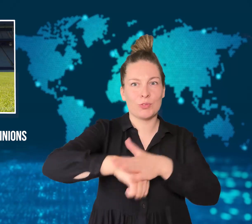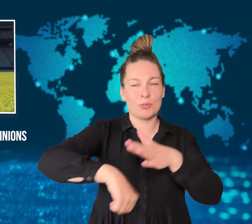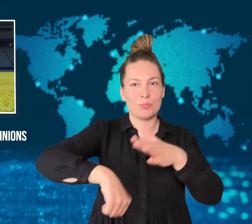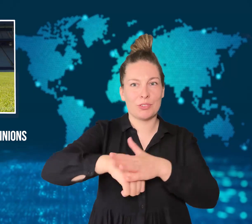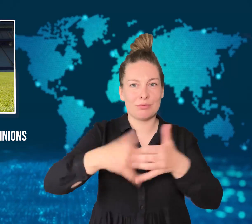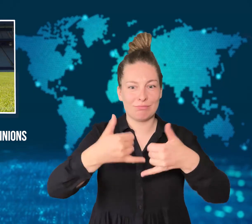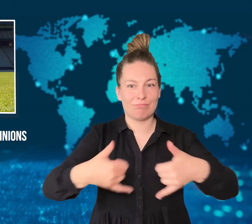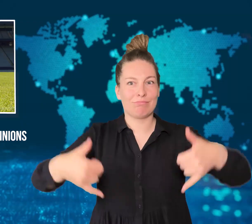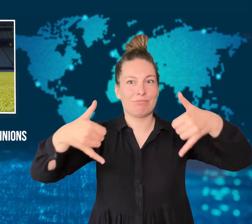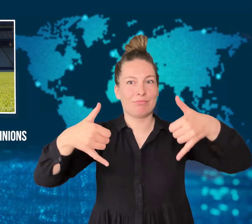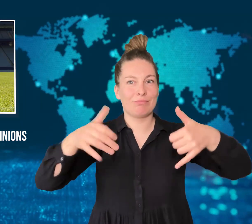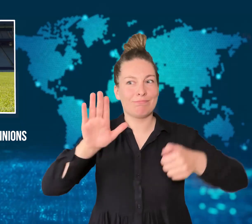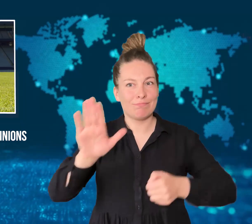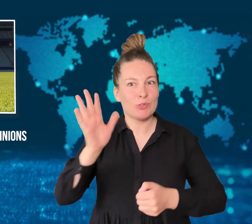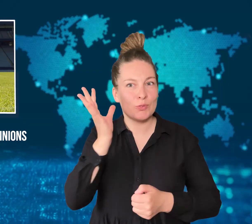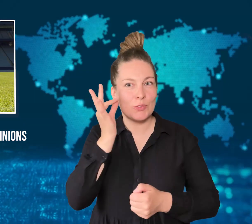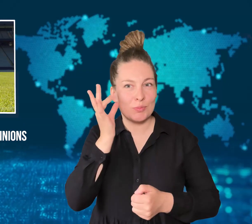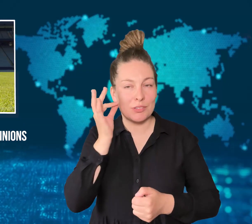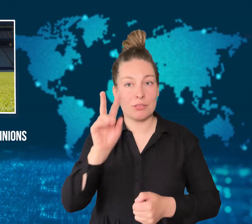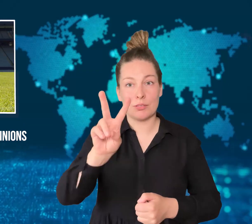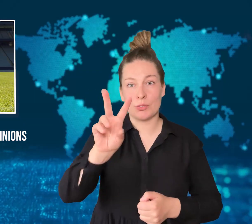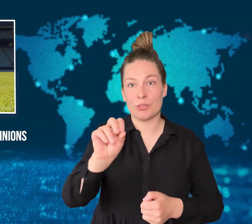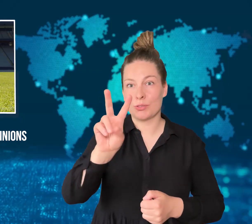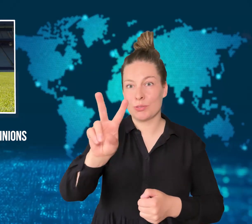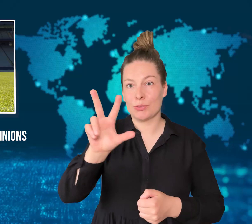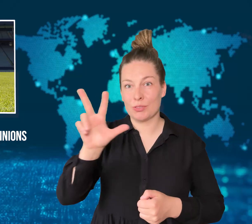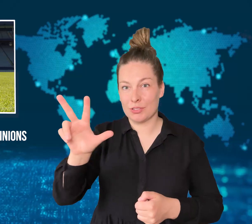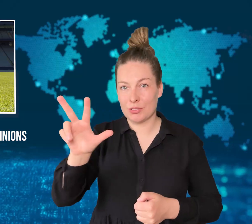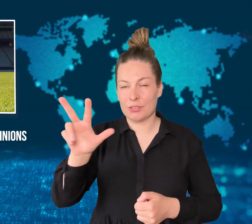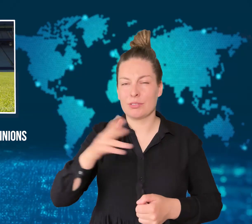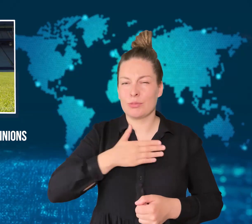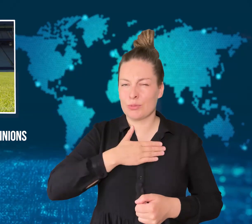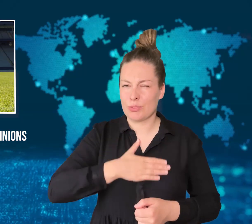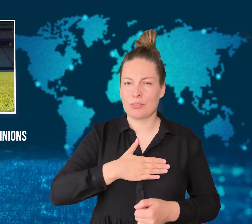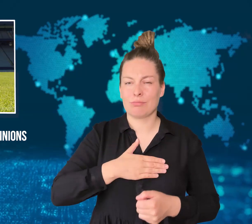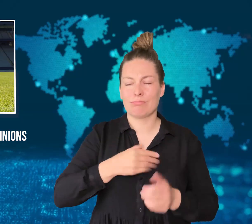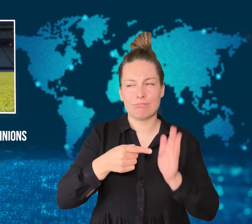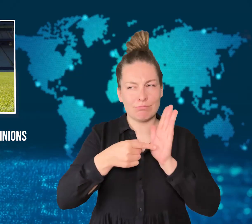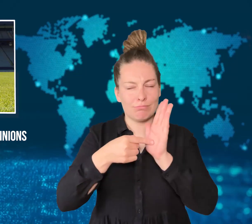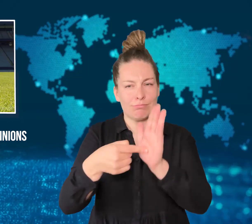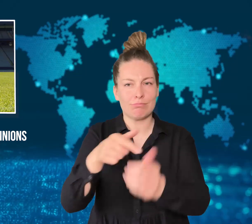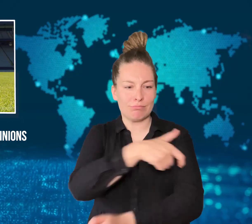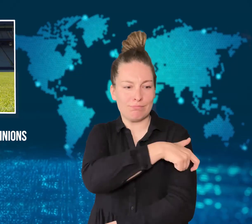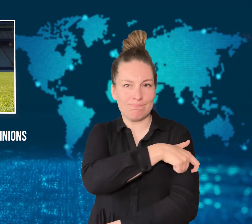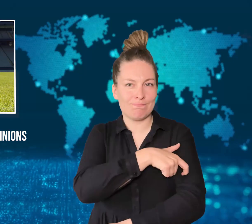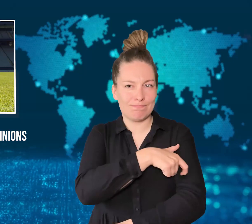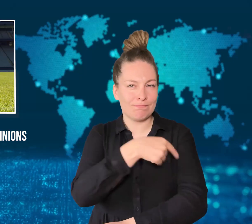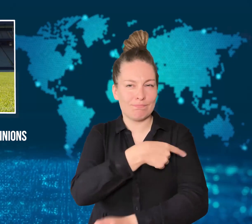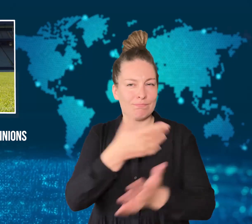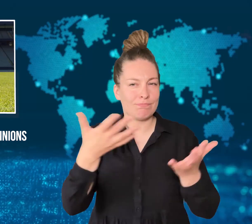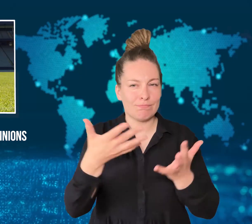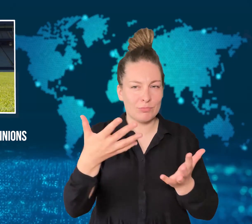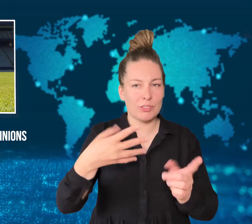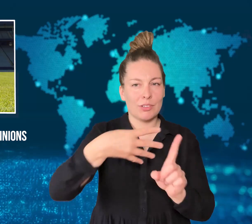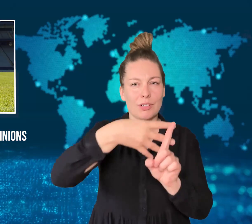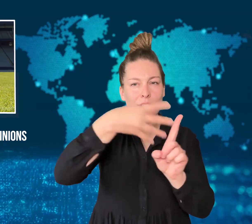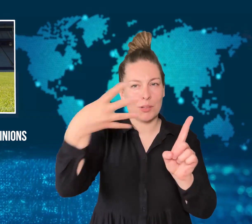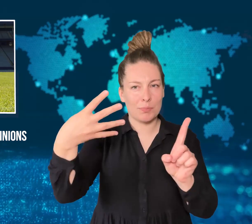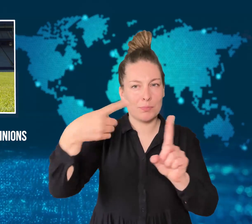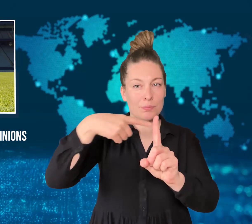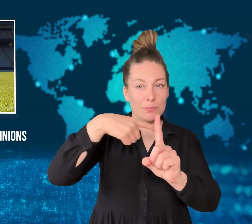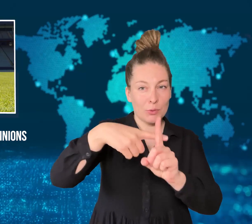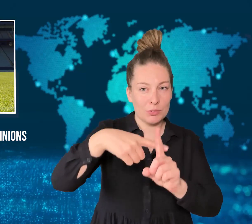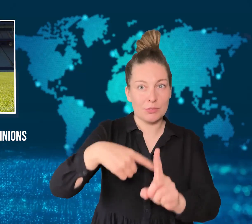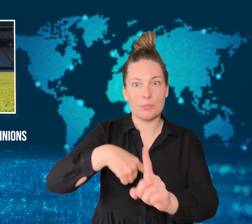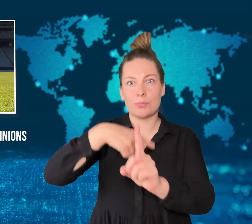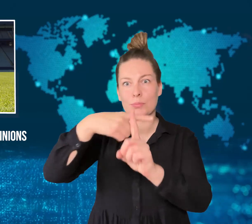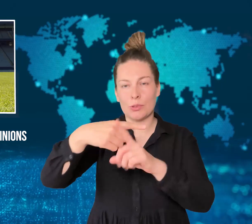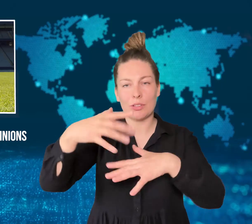at the Women's World Cup in 2023.